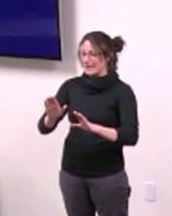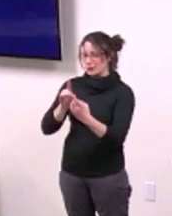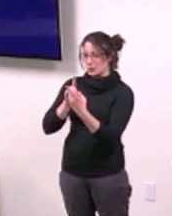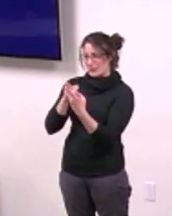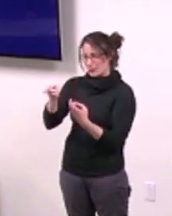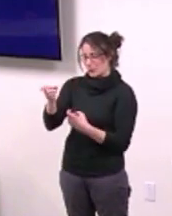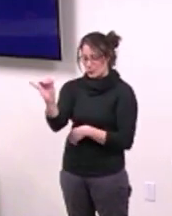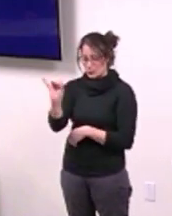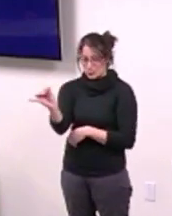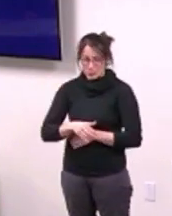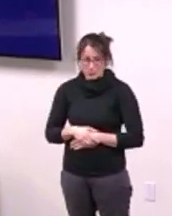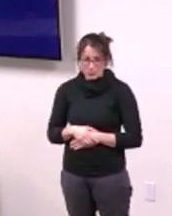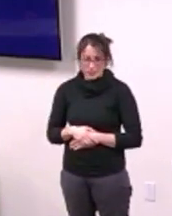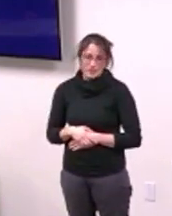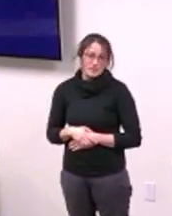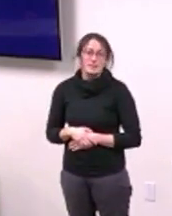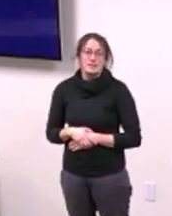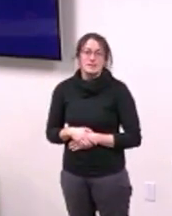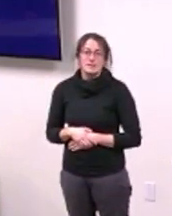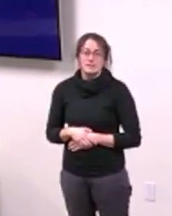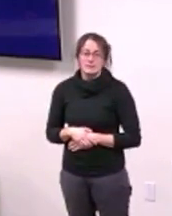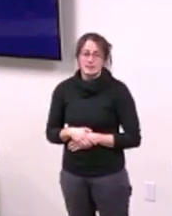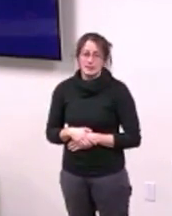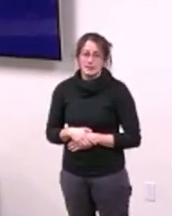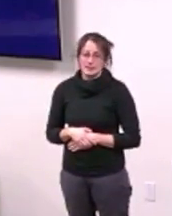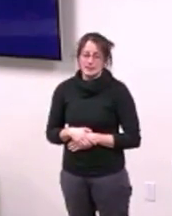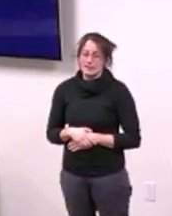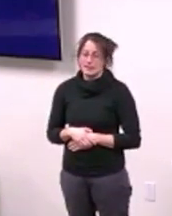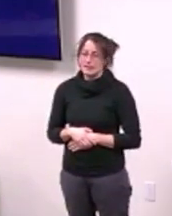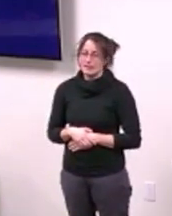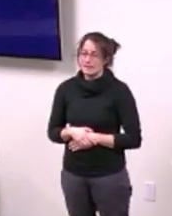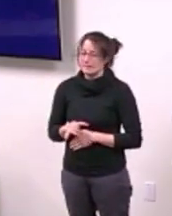Yes, it's an honor to meet you.